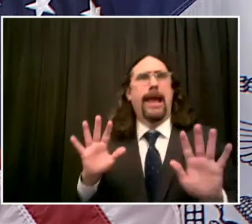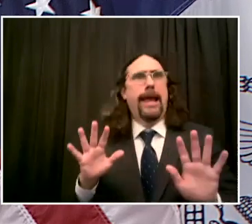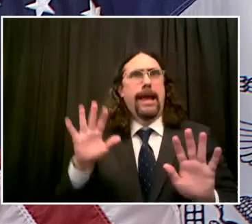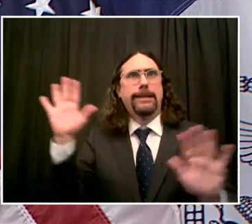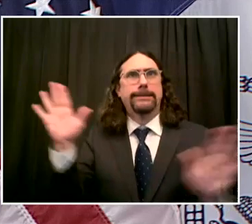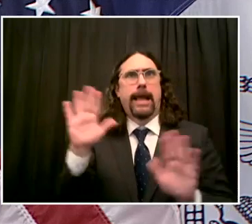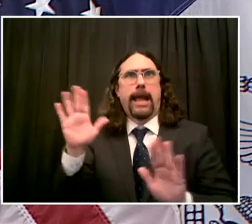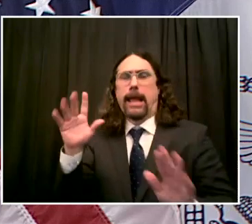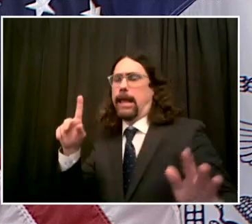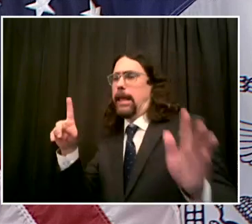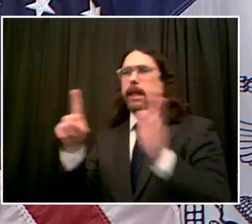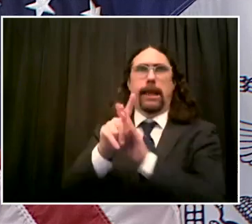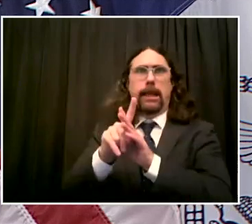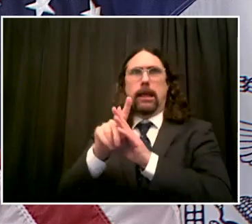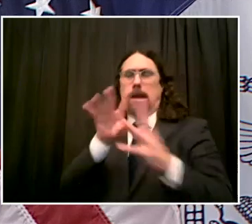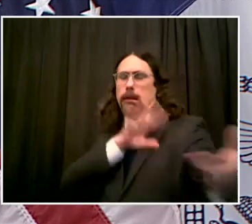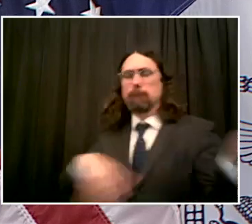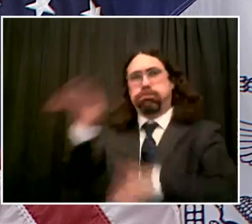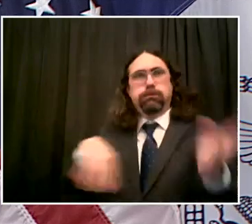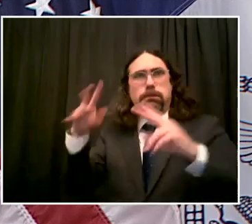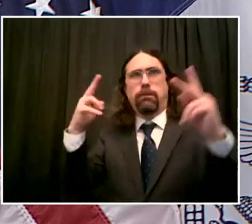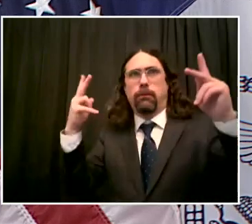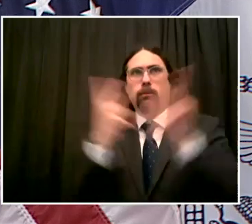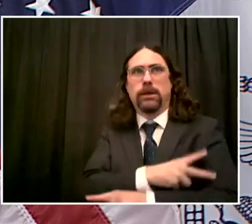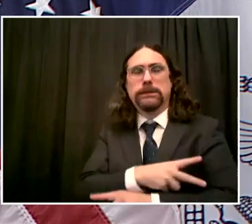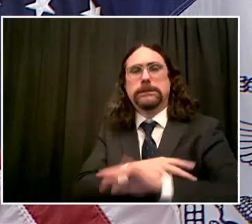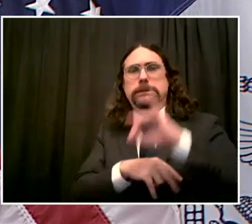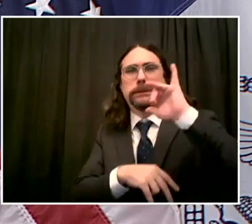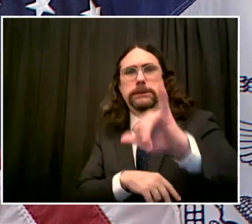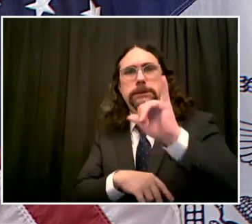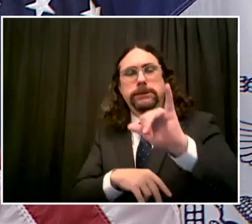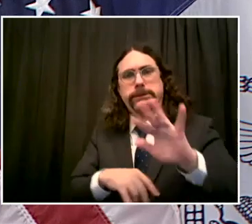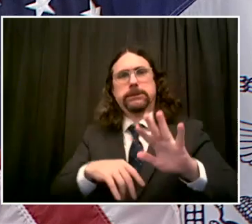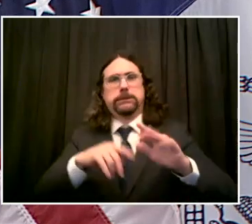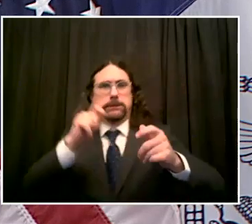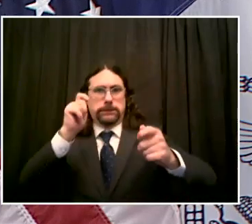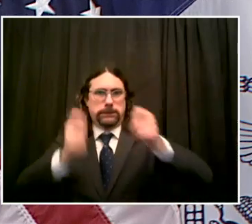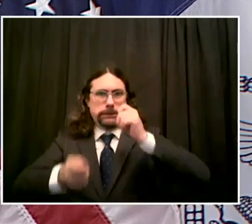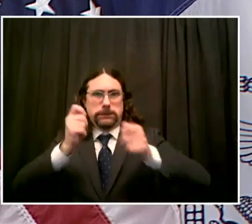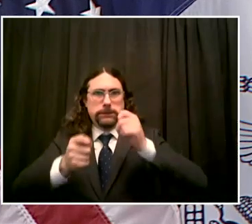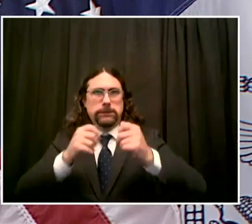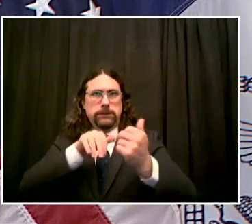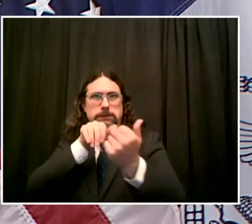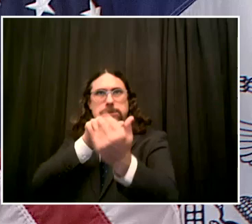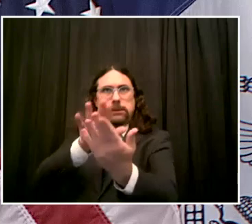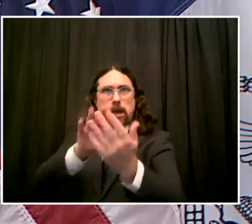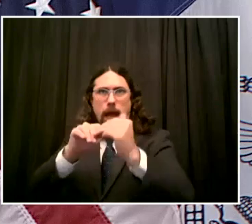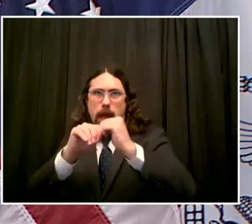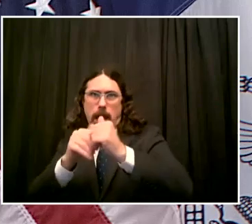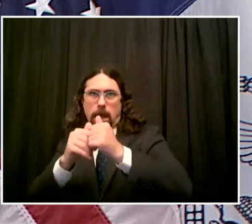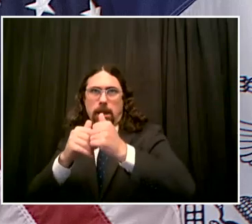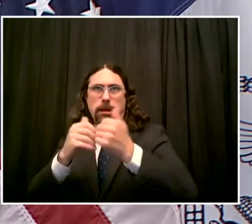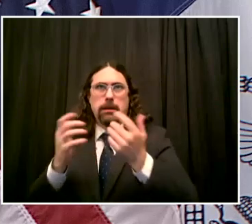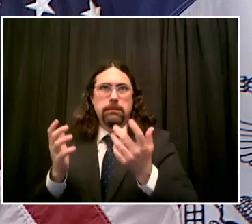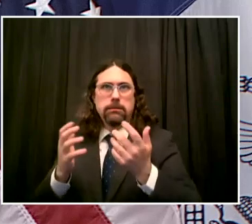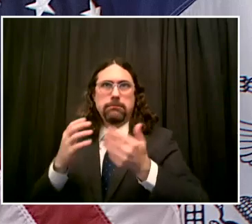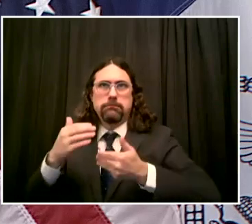WORKING THINGS THROUGH AND WORKING THEM OUT D ANMOVING FORWARD. SOMETHING CHANGED SUNDAYH THINGS CHANGE. WHEN THIGNS CHANGE YOU QUICKLY HAVE TO MAKE ADJUSTMENTS. WE MADE ONE ADJUSTMENT LAST NIGHT AND WILL MAKE ANOTHER